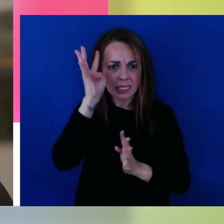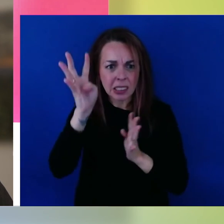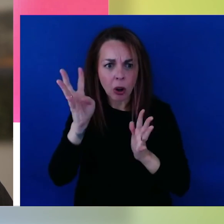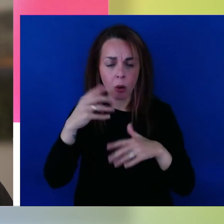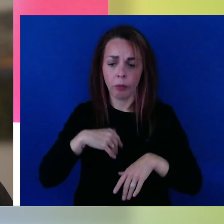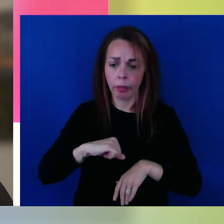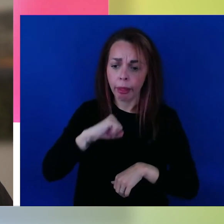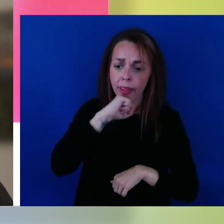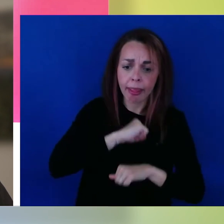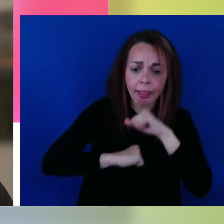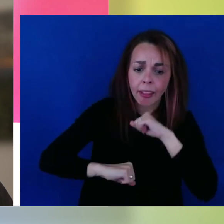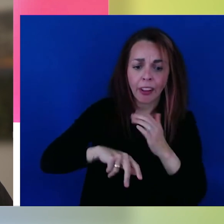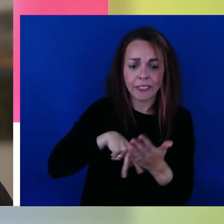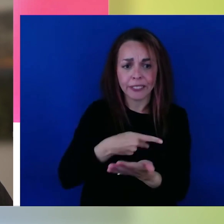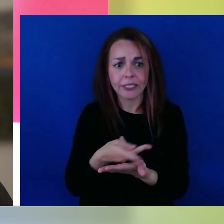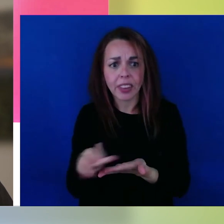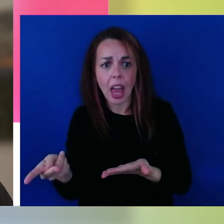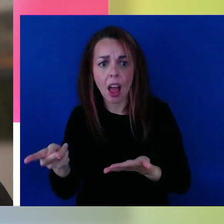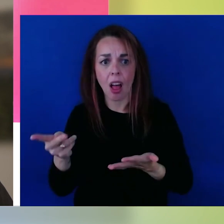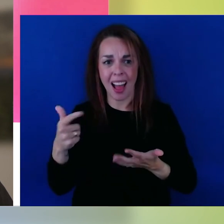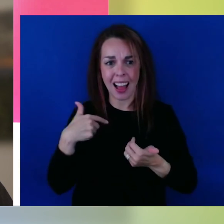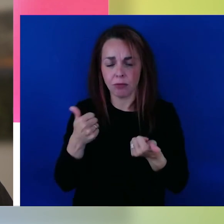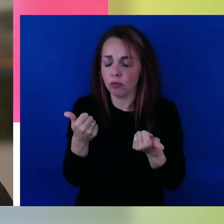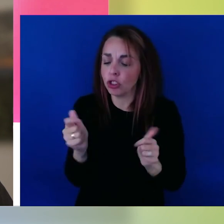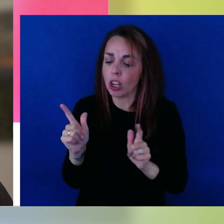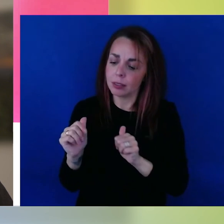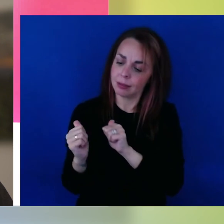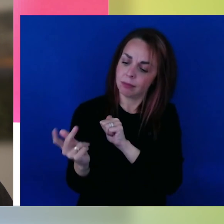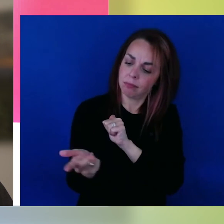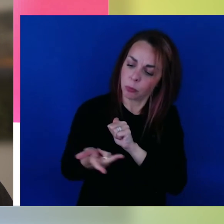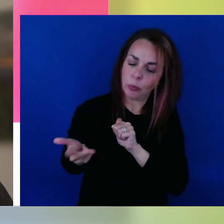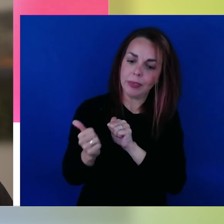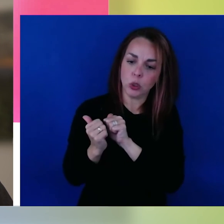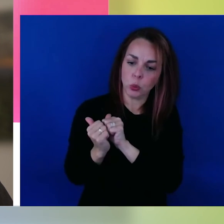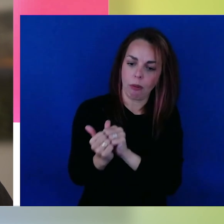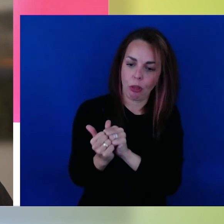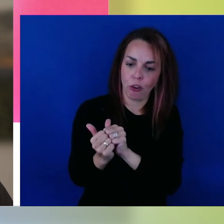and ride the wave of life with them.